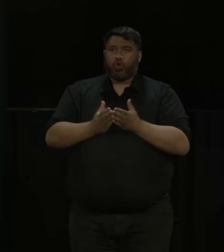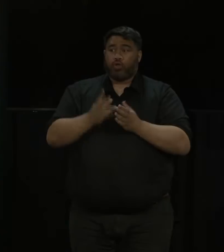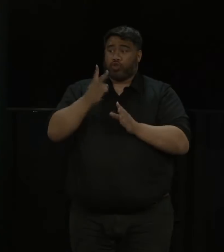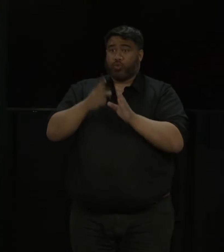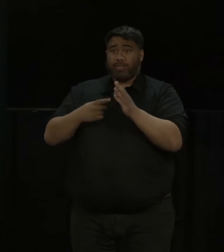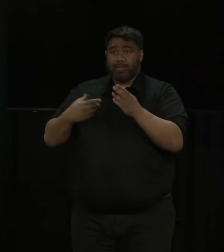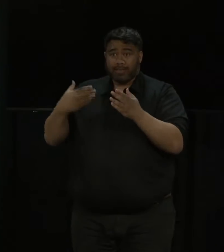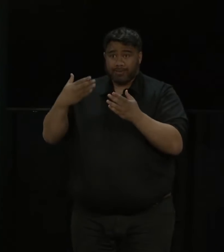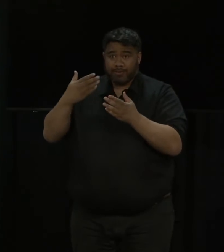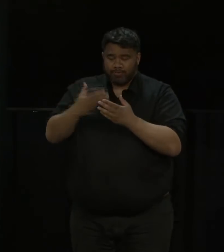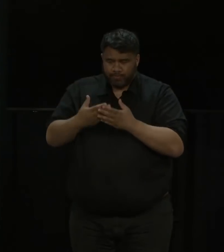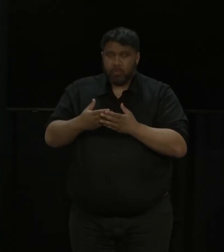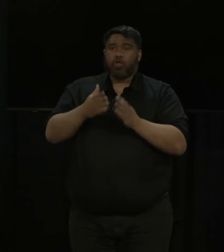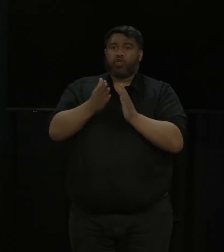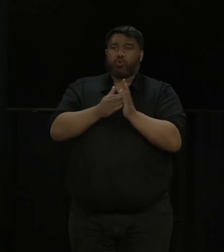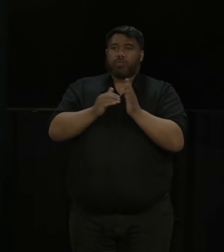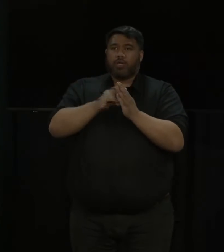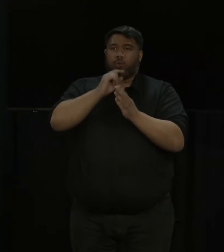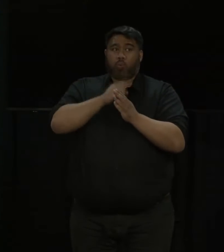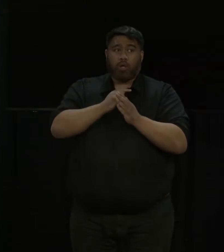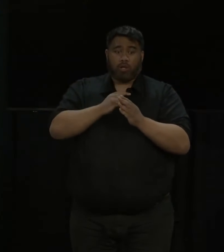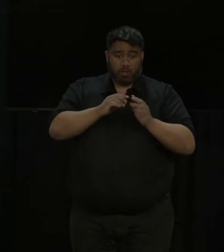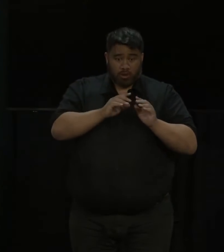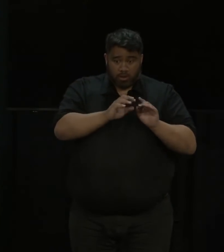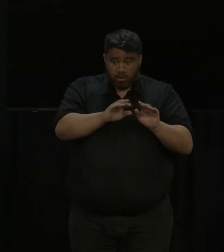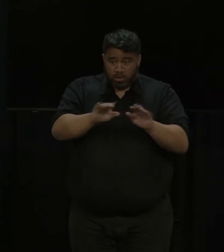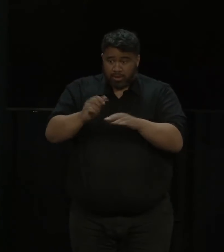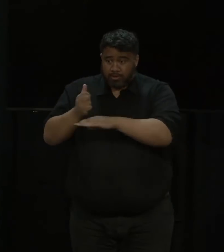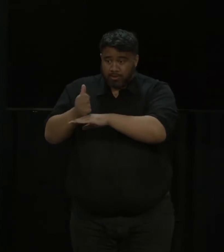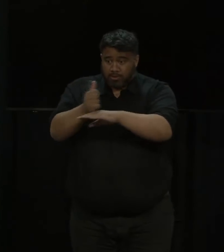Following our transition to the traffic light protection